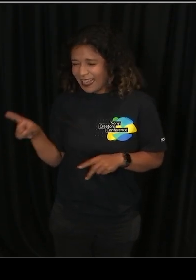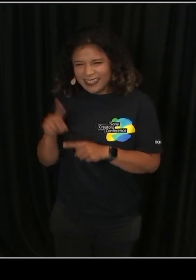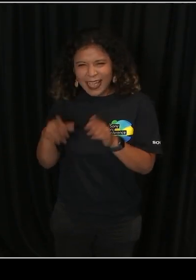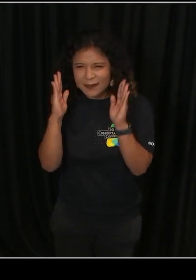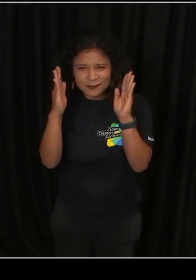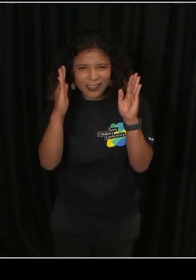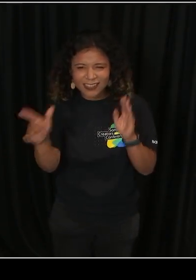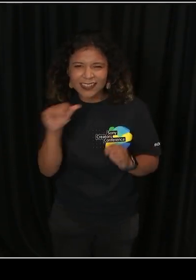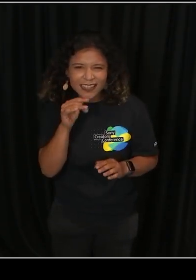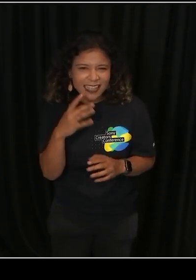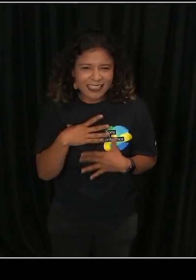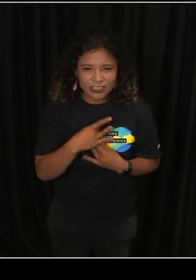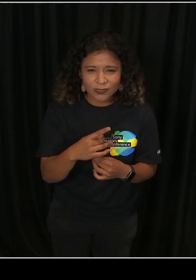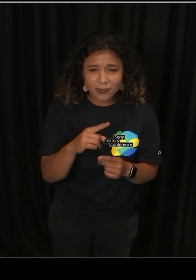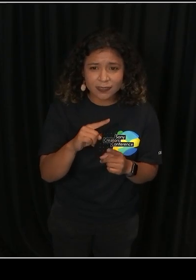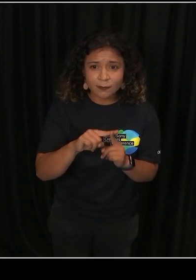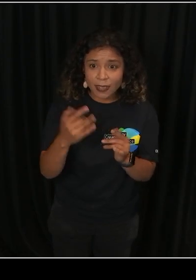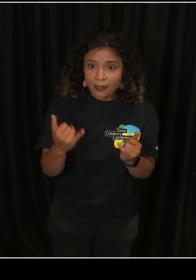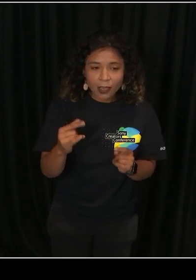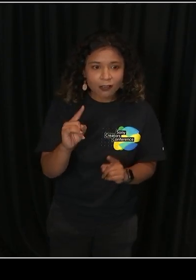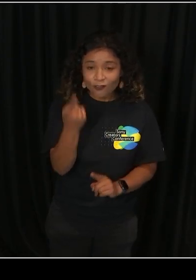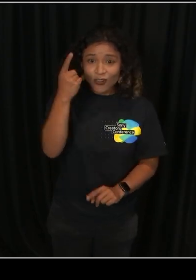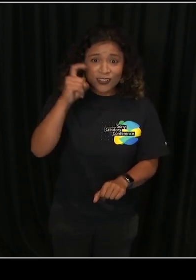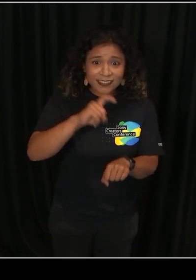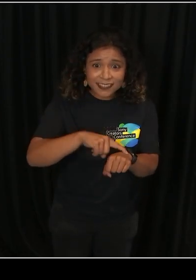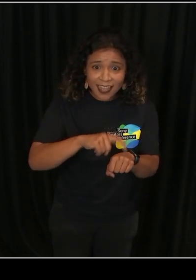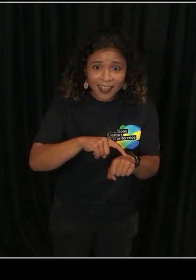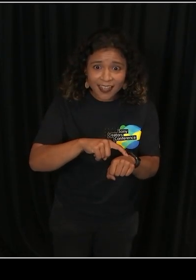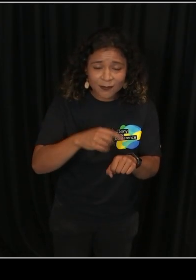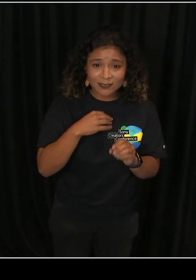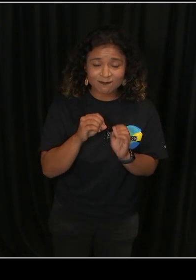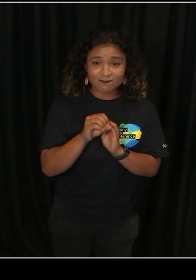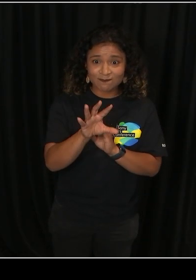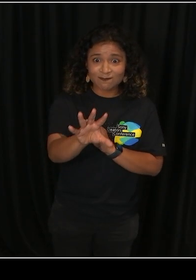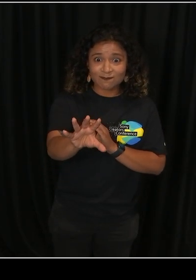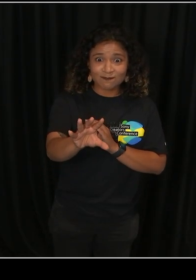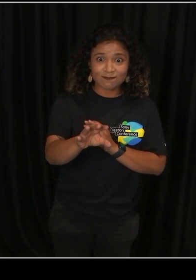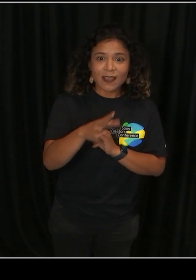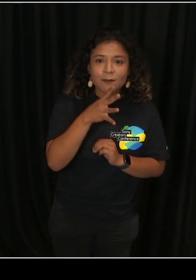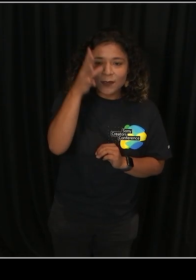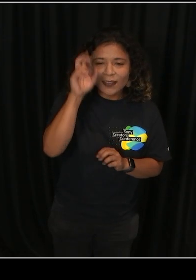And now for the first time, a lot of these pictures came up where the parents were watching on a big screen